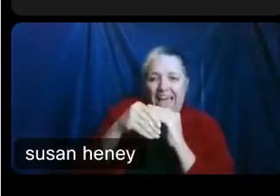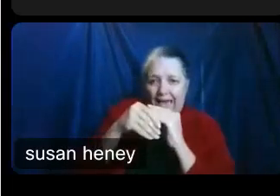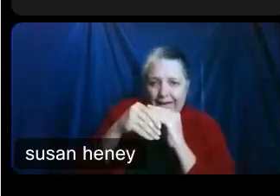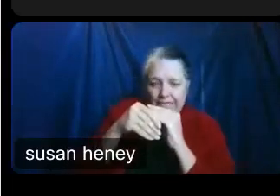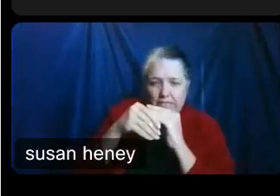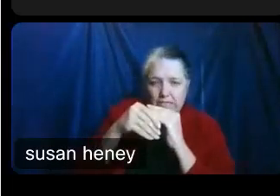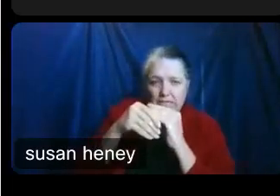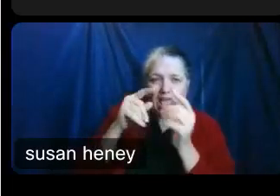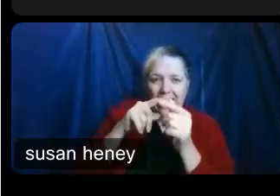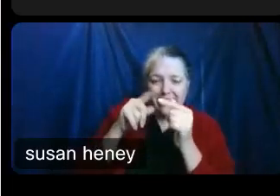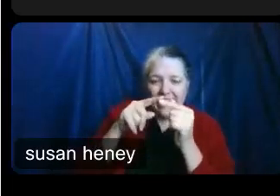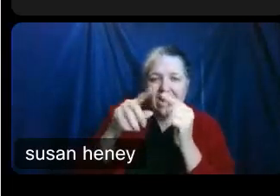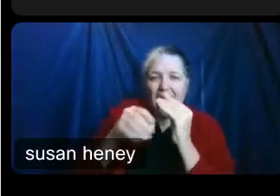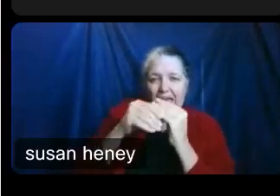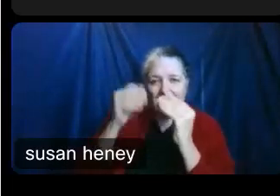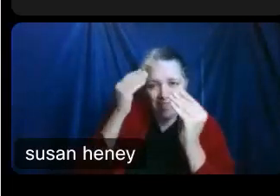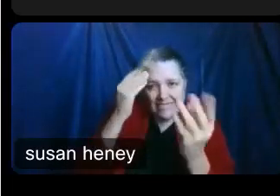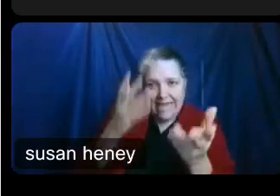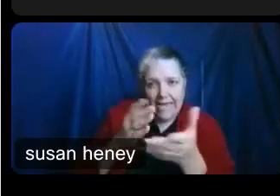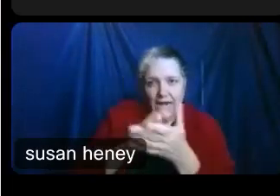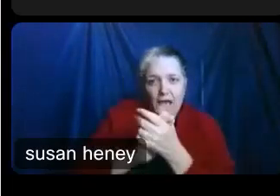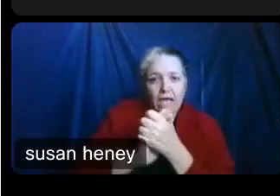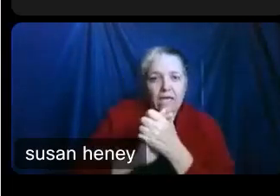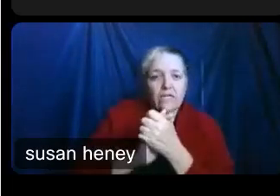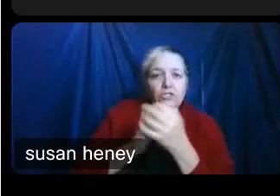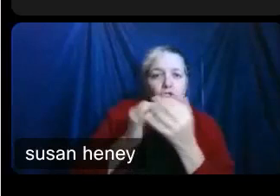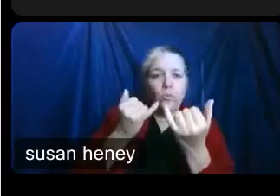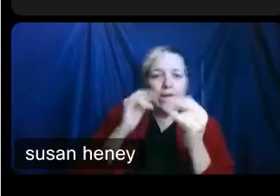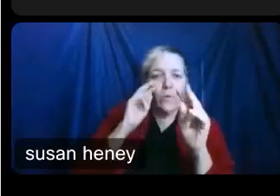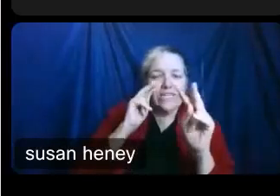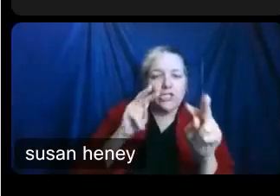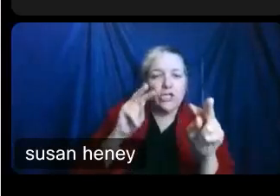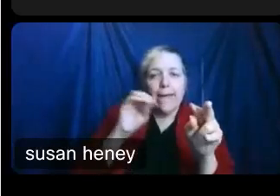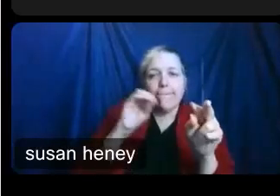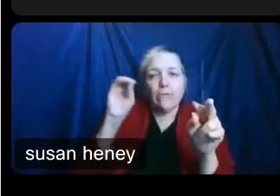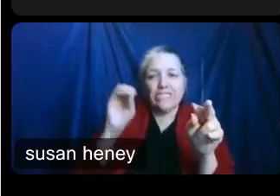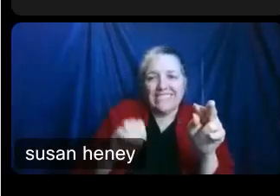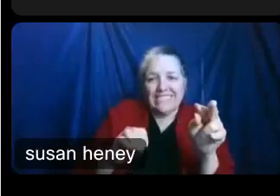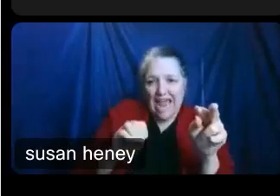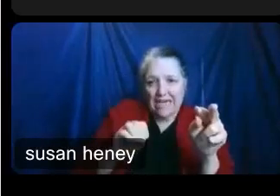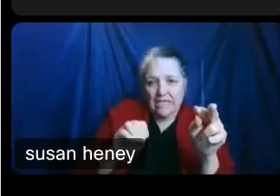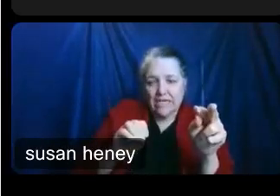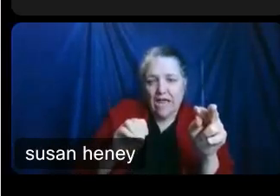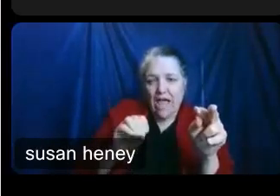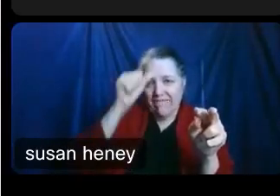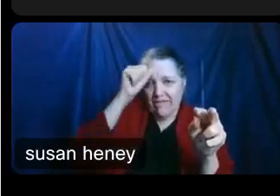with data. So, right now it is looking at the percent total male population. But if